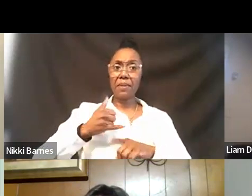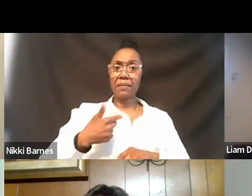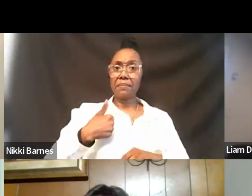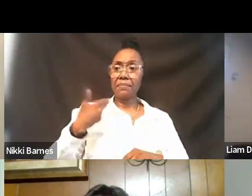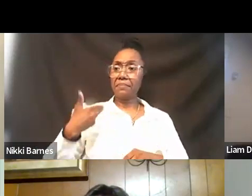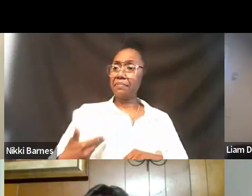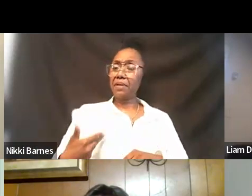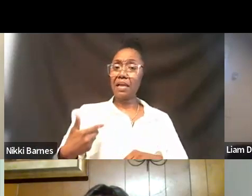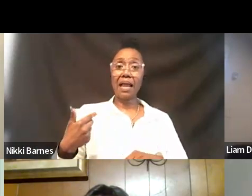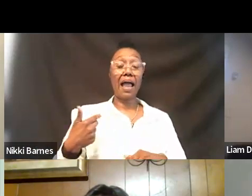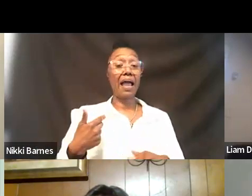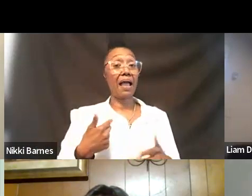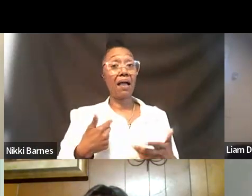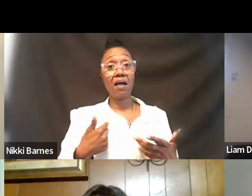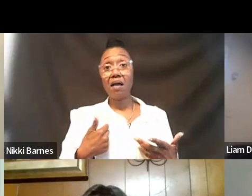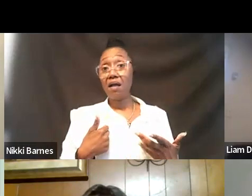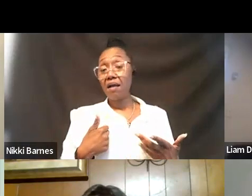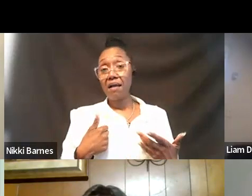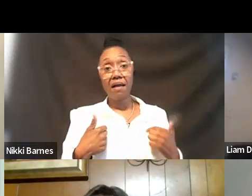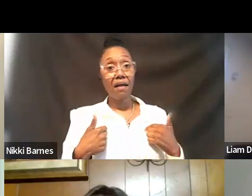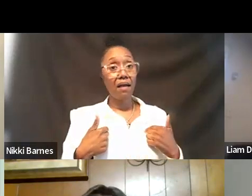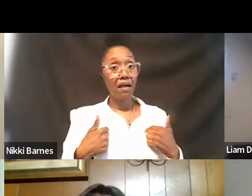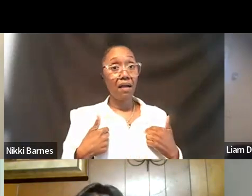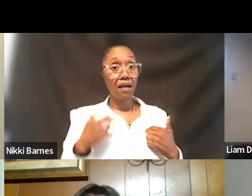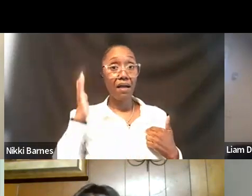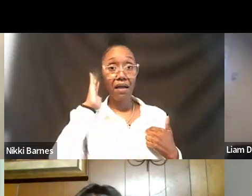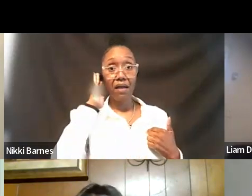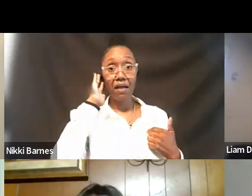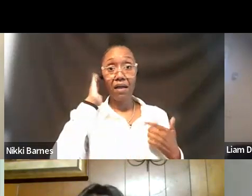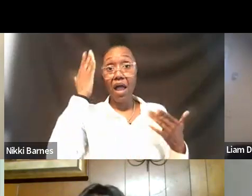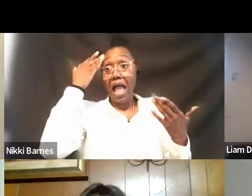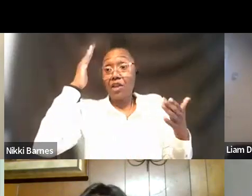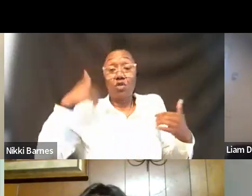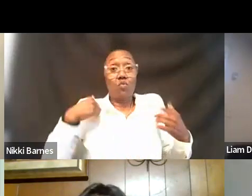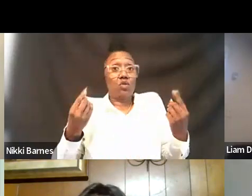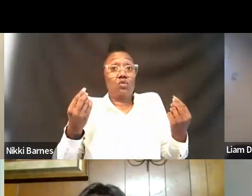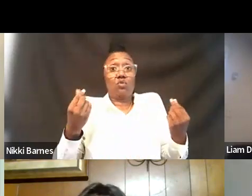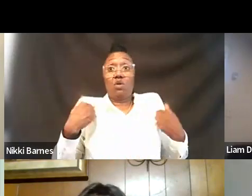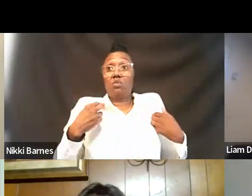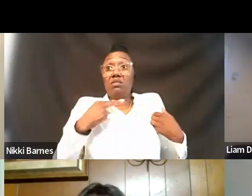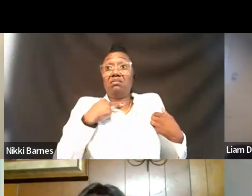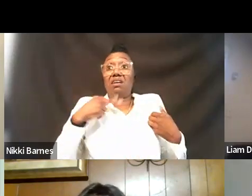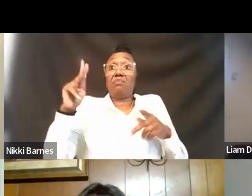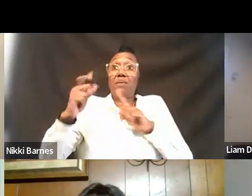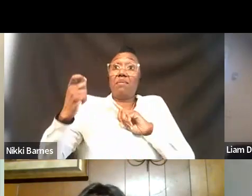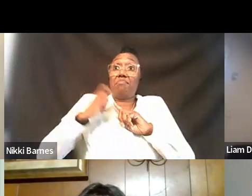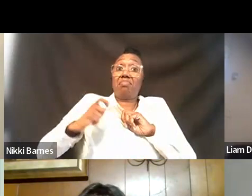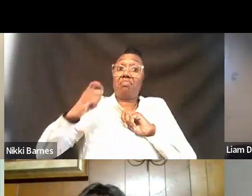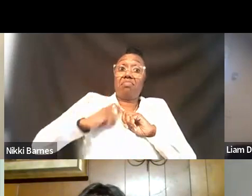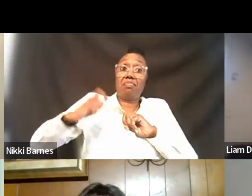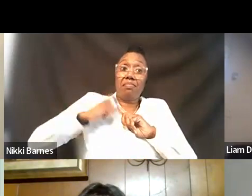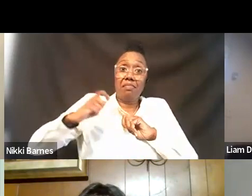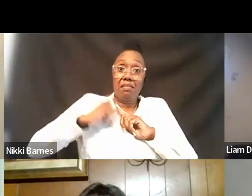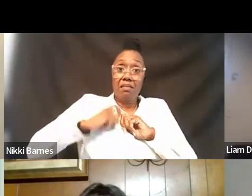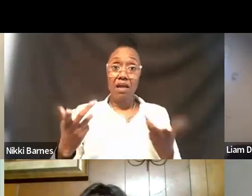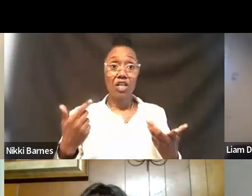I barely. I know I had I don't know what to do. So when my parents put me in my shards, I've been doing this for over 11 years.